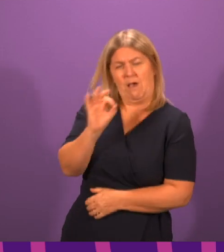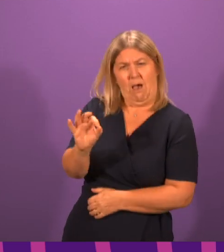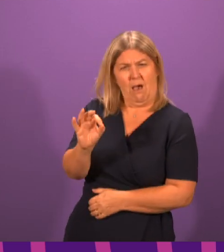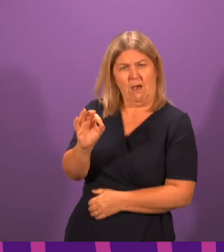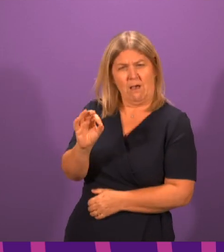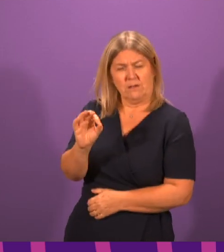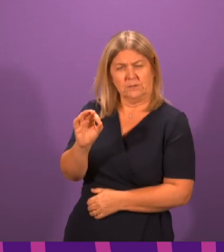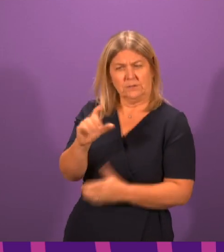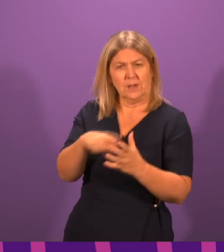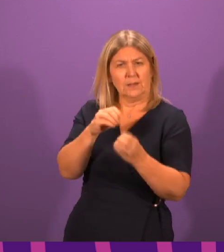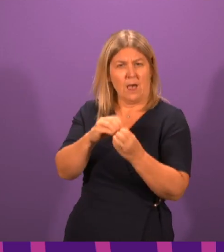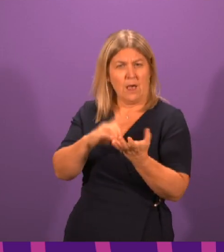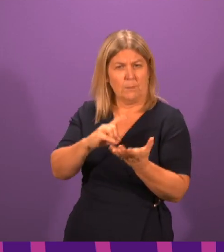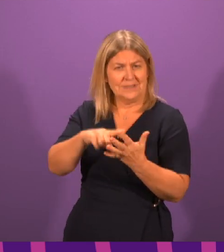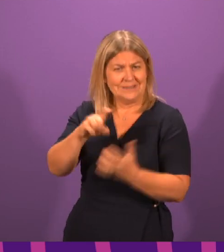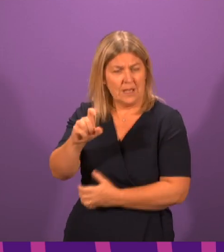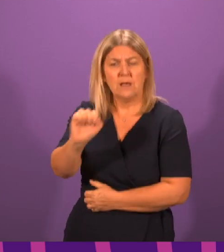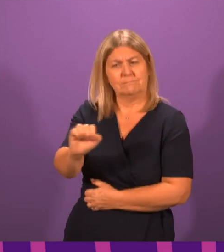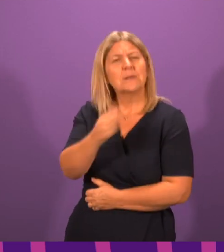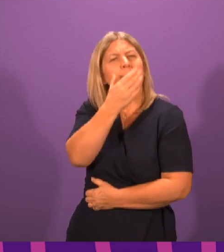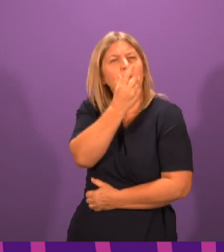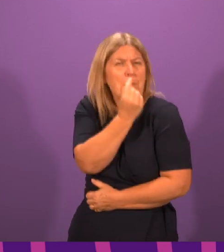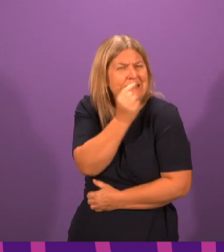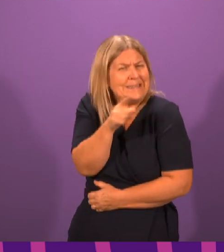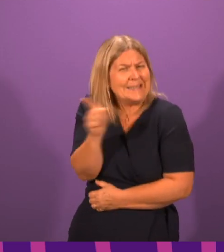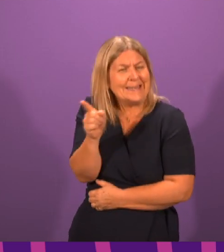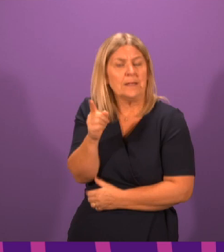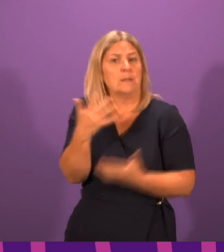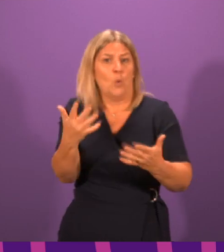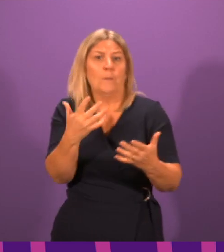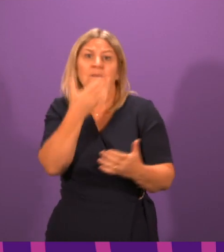capacity. The roll-out of flu vaccinations in the Grampian area has been slightly